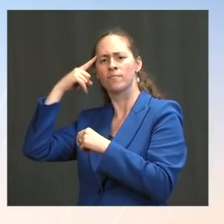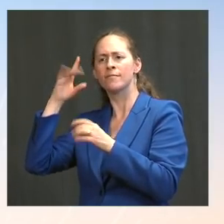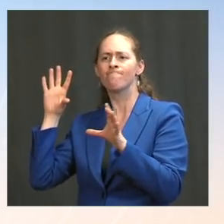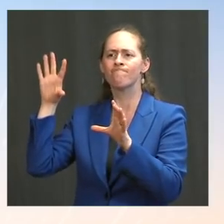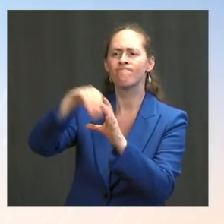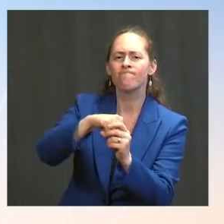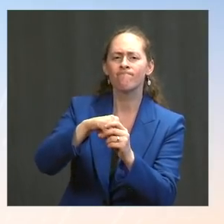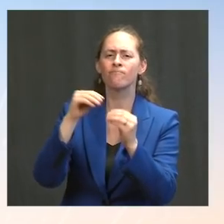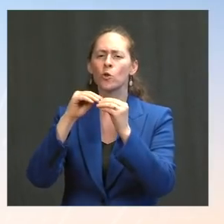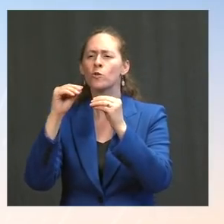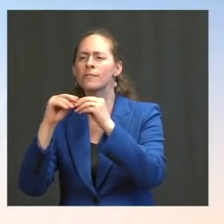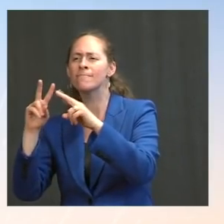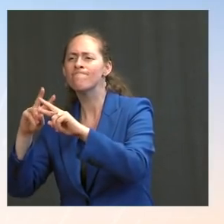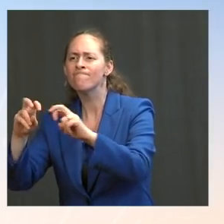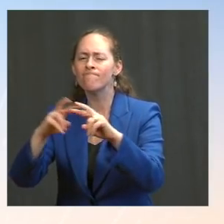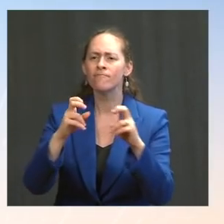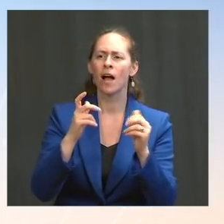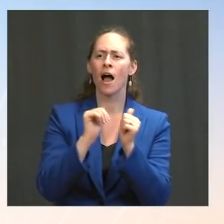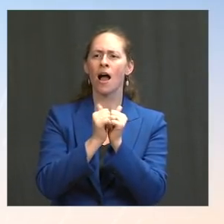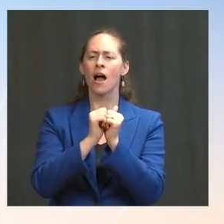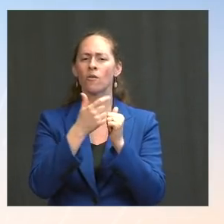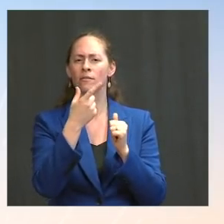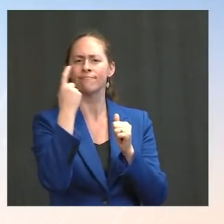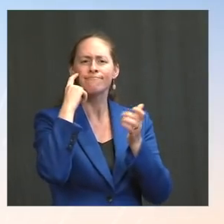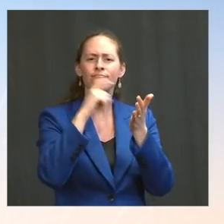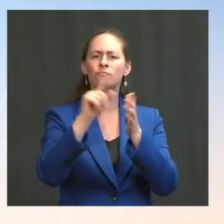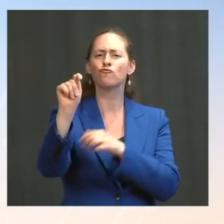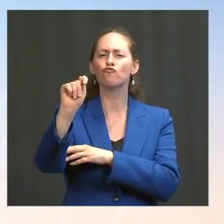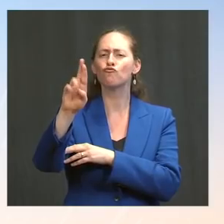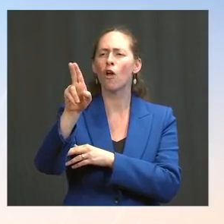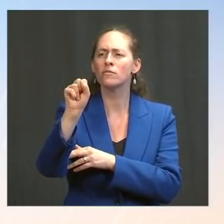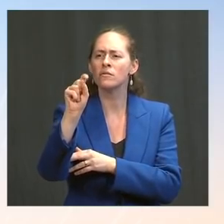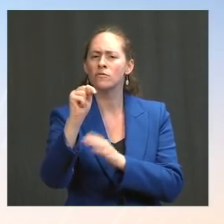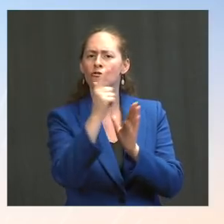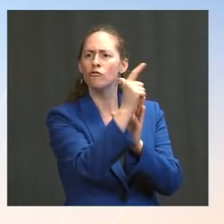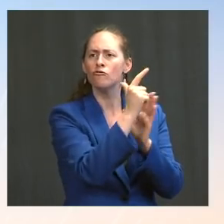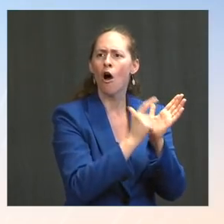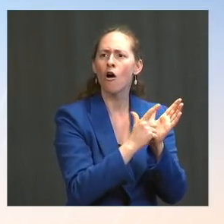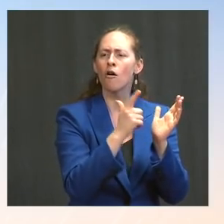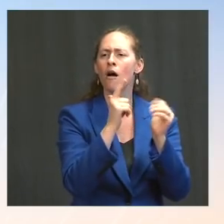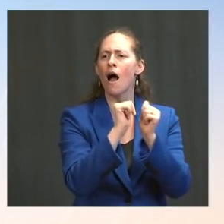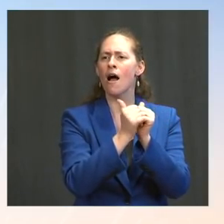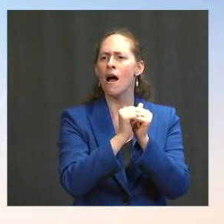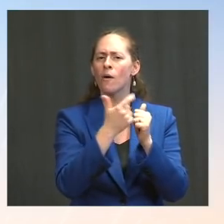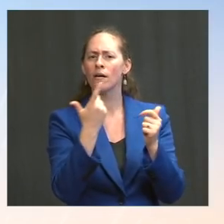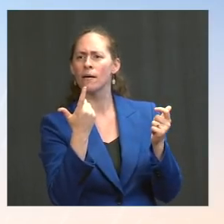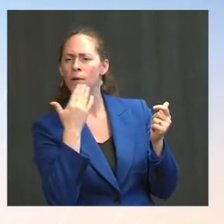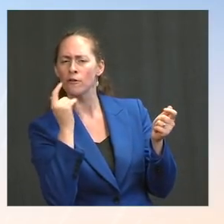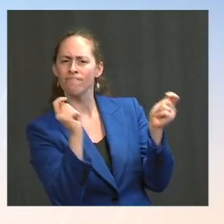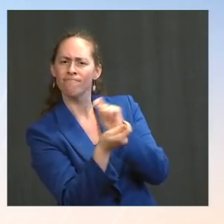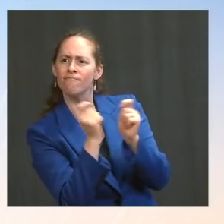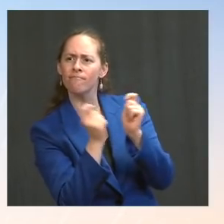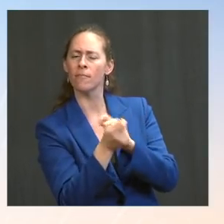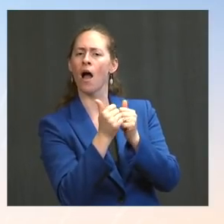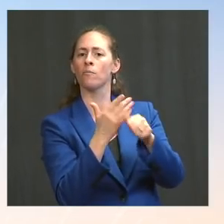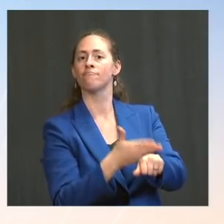and the different measures that agencies can take to try to improve competition and actually improve the opportunities for businesses